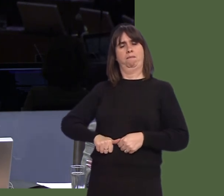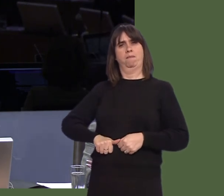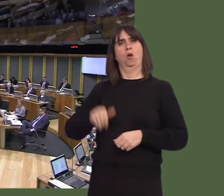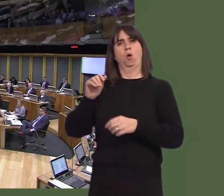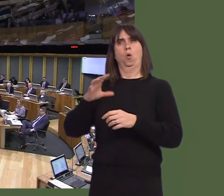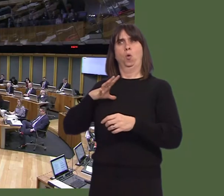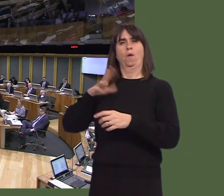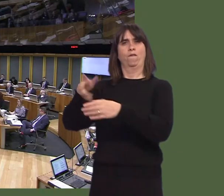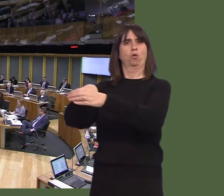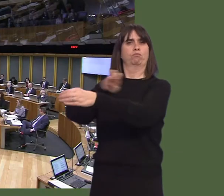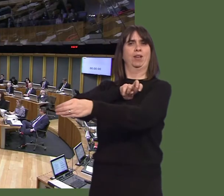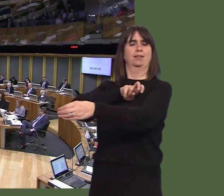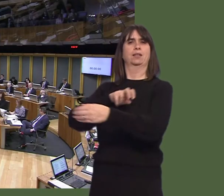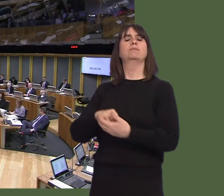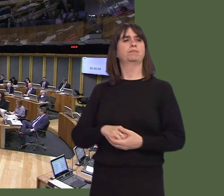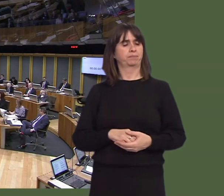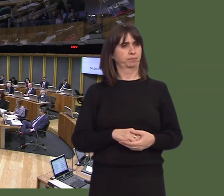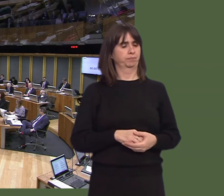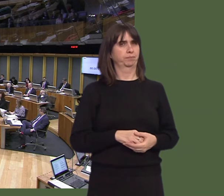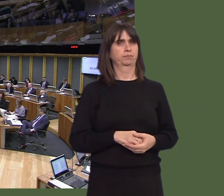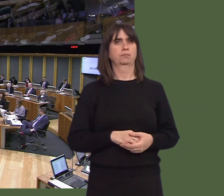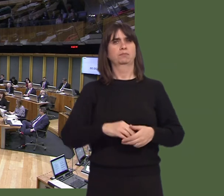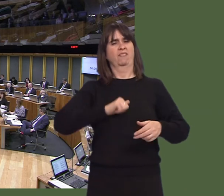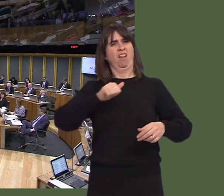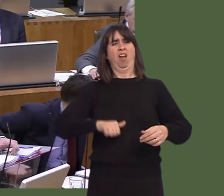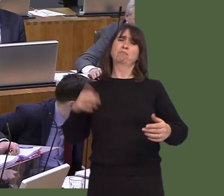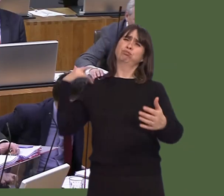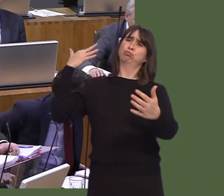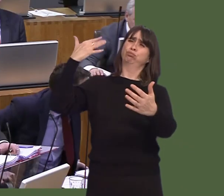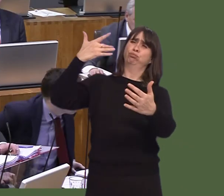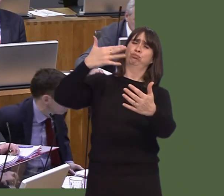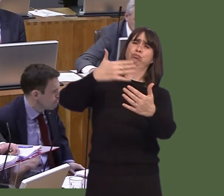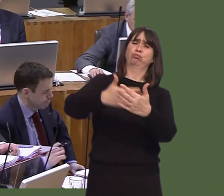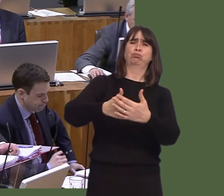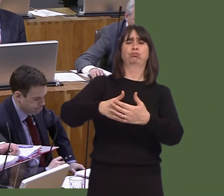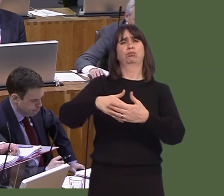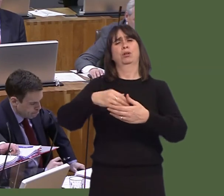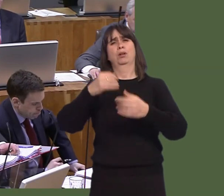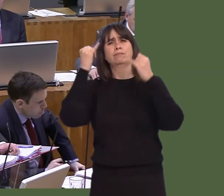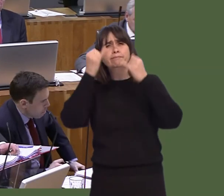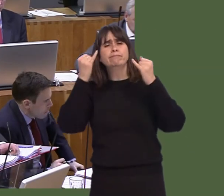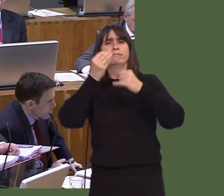So, how far would you want to see the influence of Wales going in terms of deciding on our